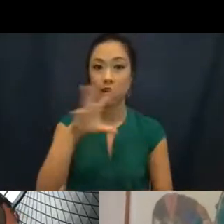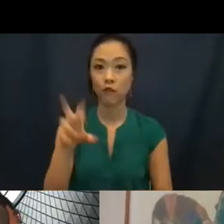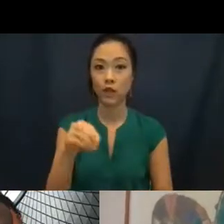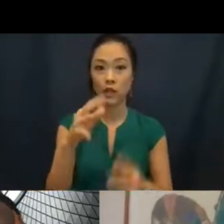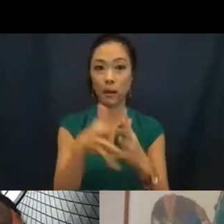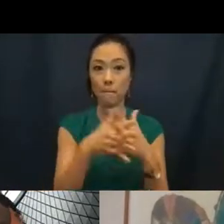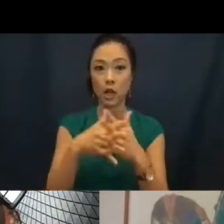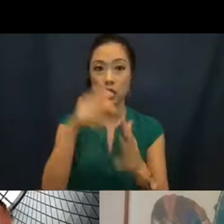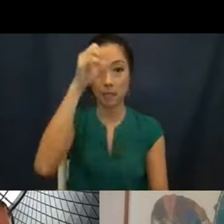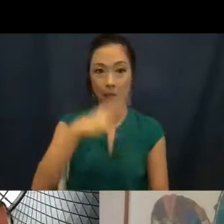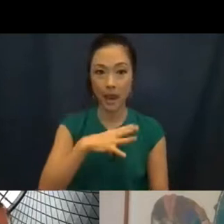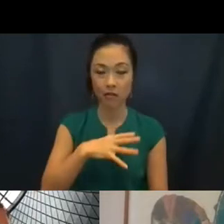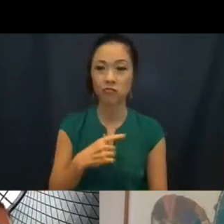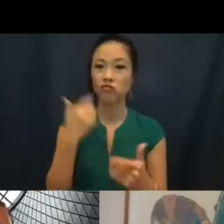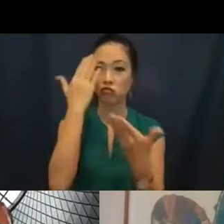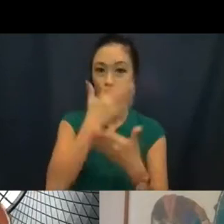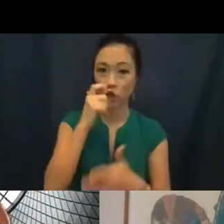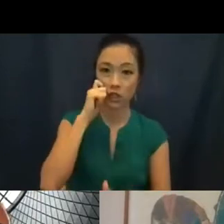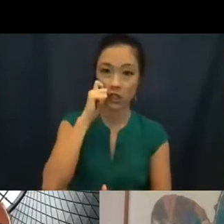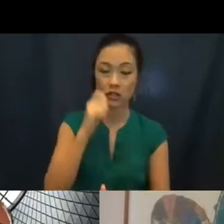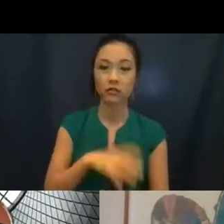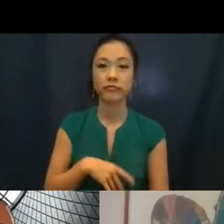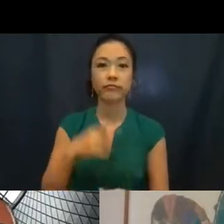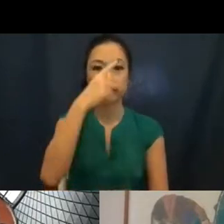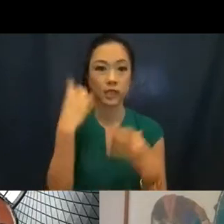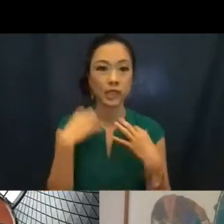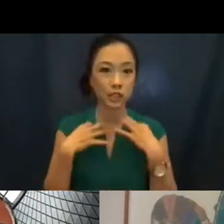wearing a black tee shirt with headphones and my virtual background